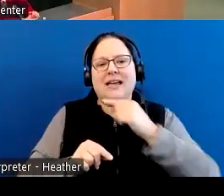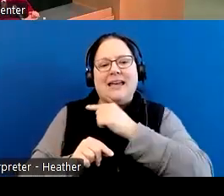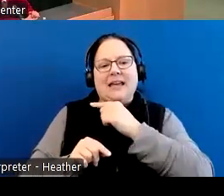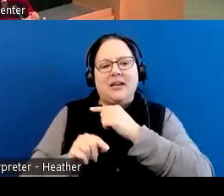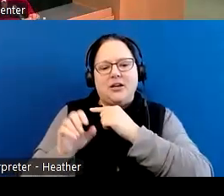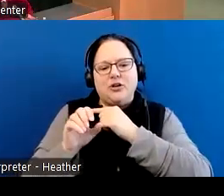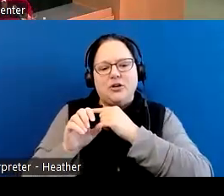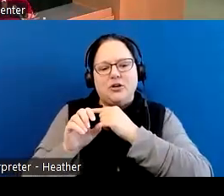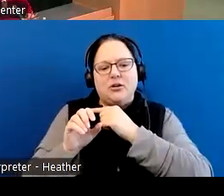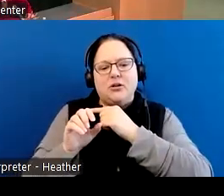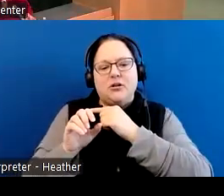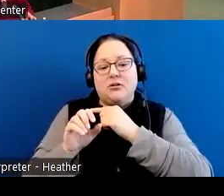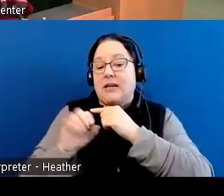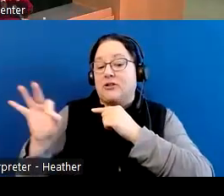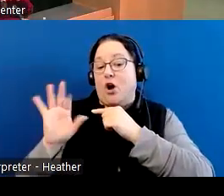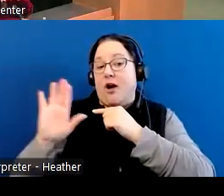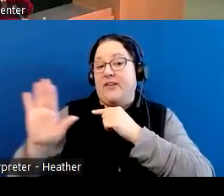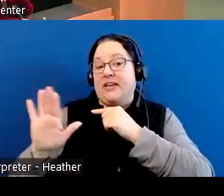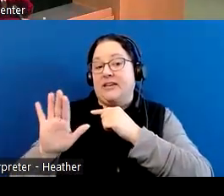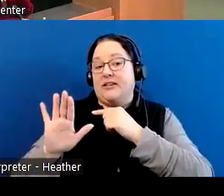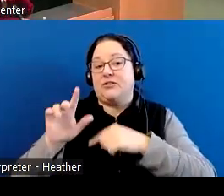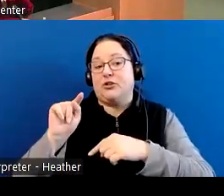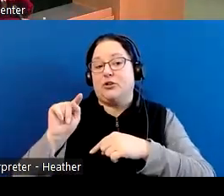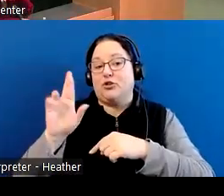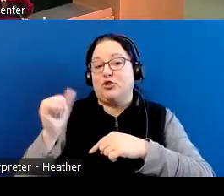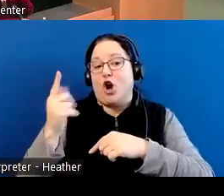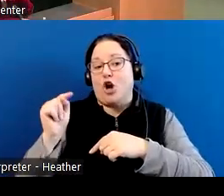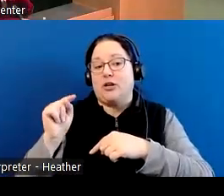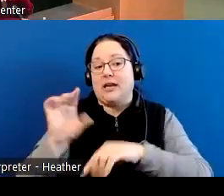Um and the the people back at the base are what's wrong, Luke? He took off your targeting computer.